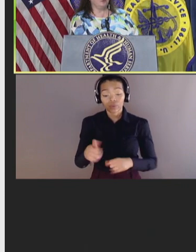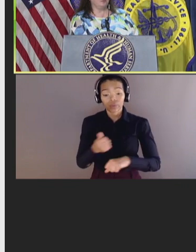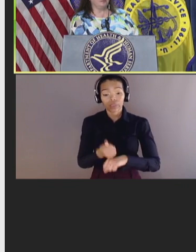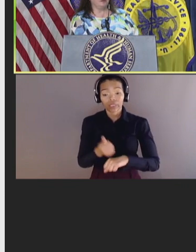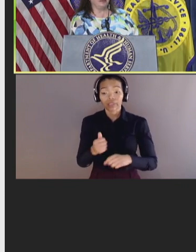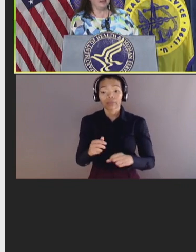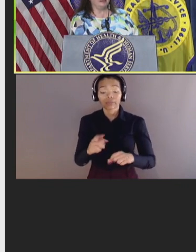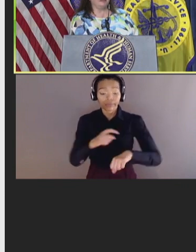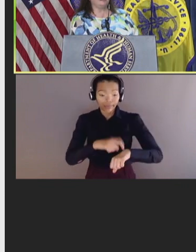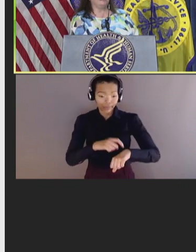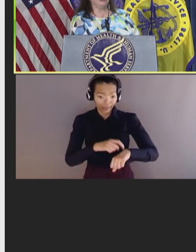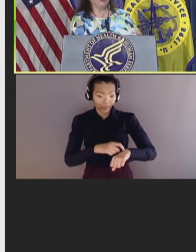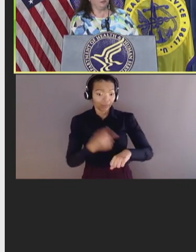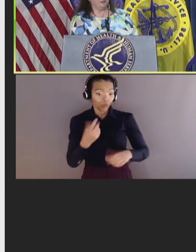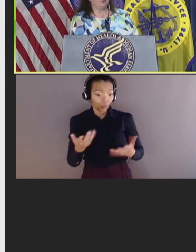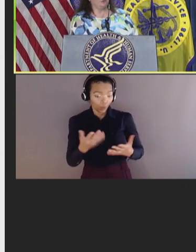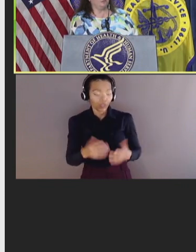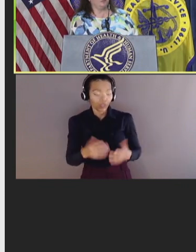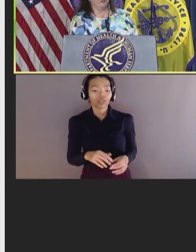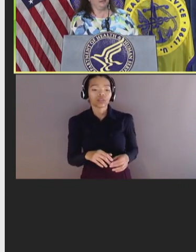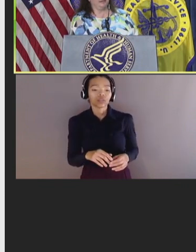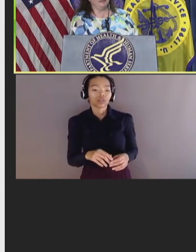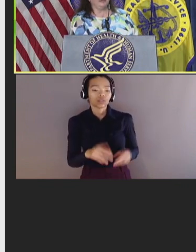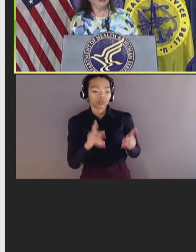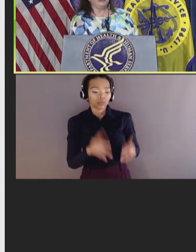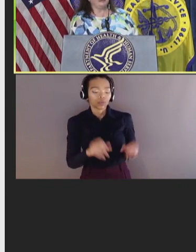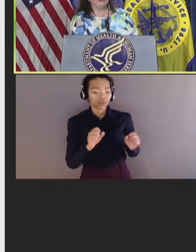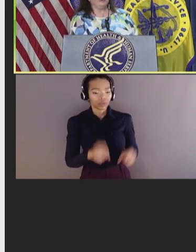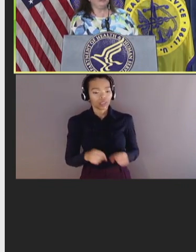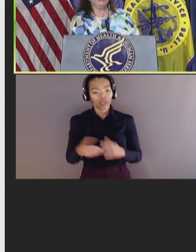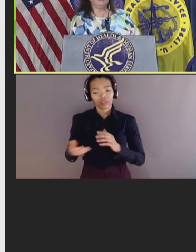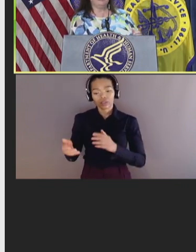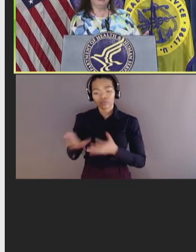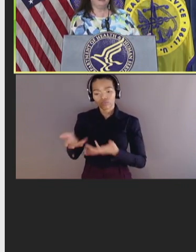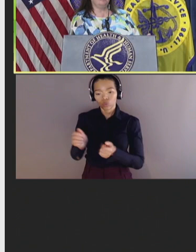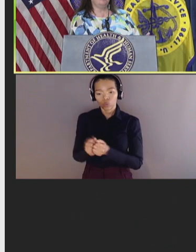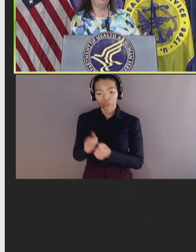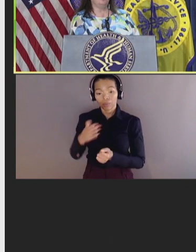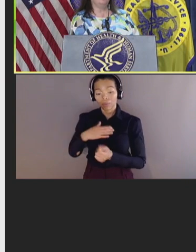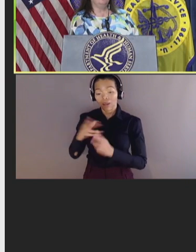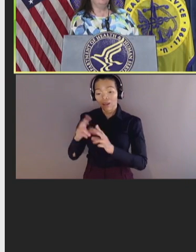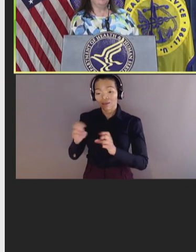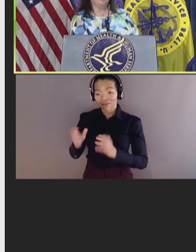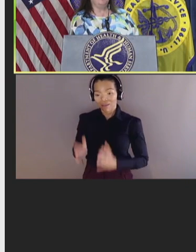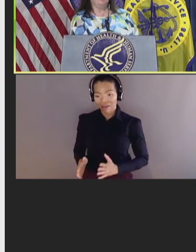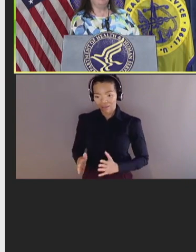with my analysts on how to use the tool properly. So, we didn't have that set up before, and we just